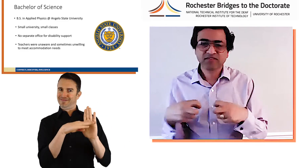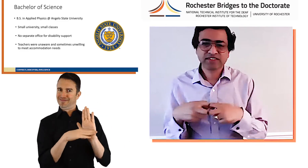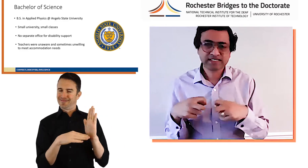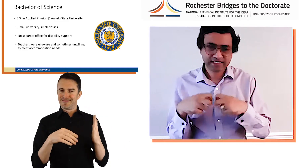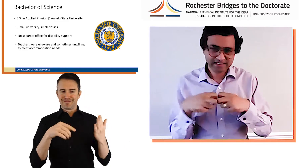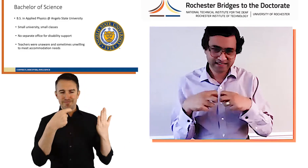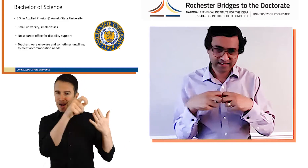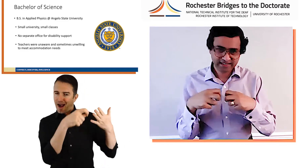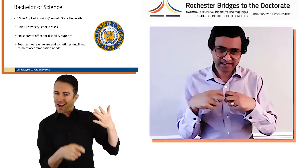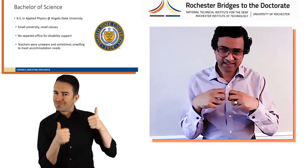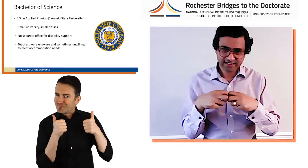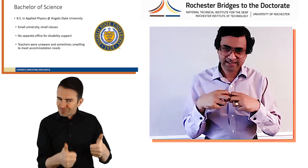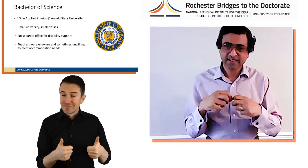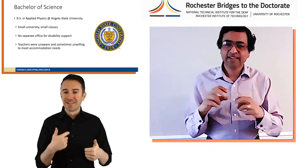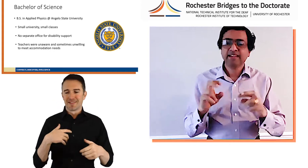degree in applied physics.